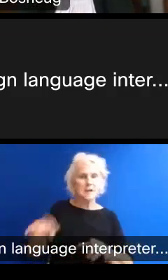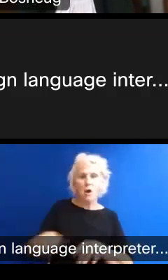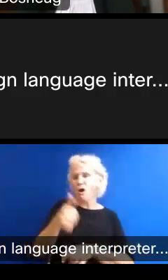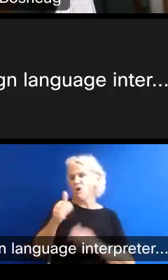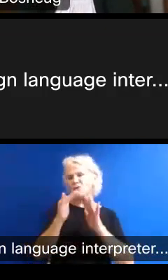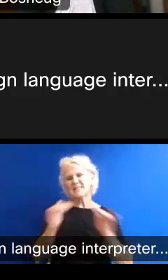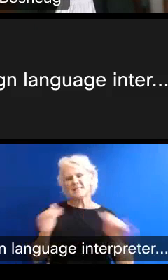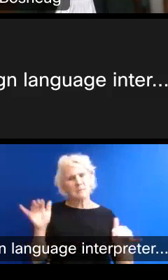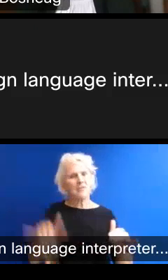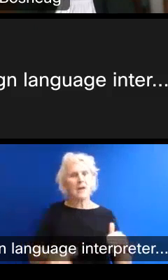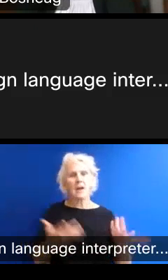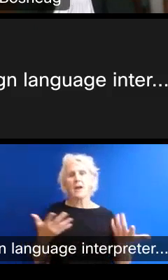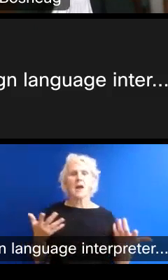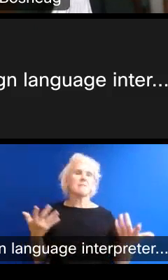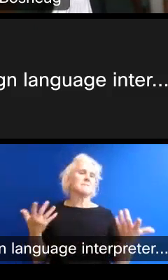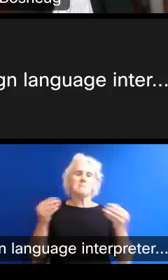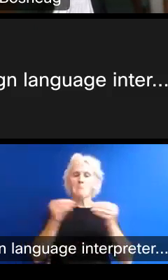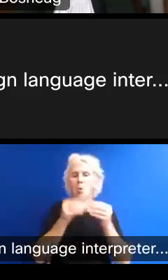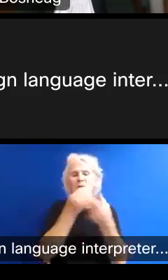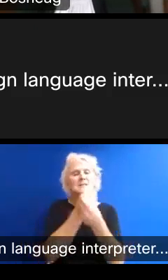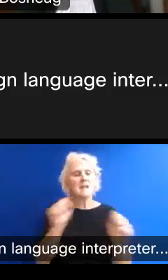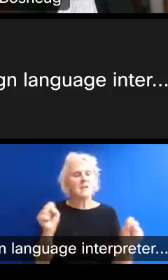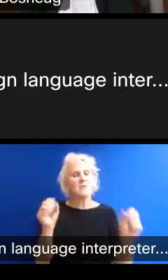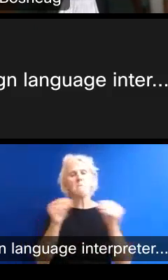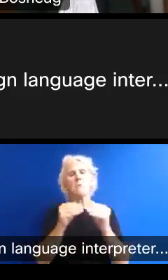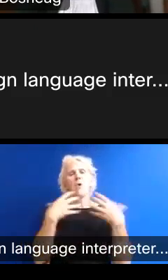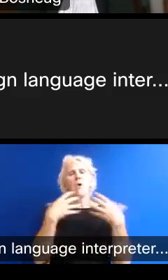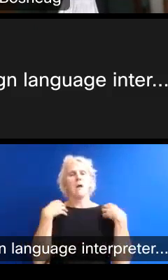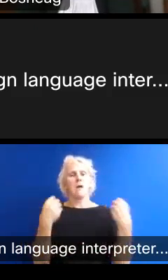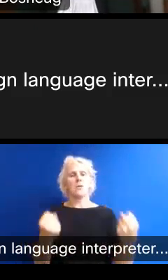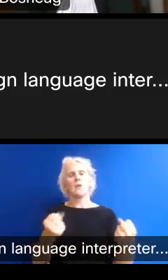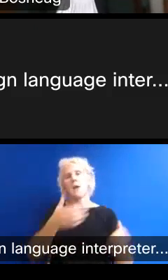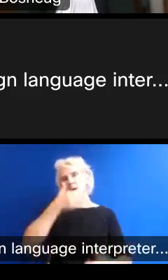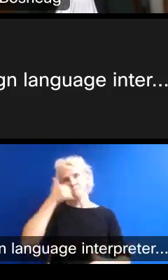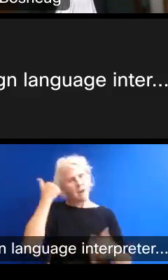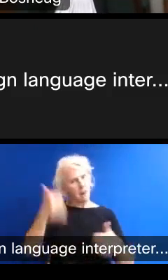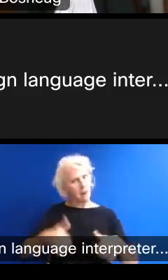and overall be safer, healthier and have a higher quality of life. And I think that